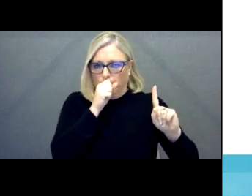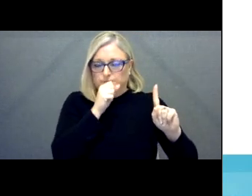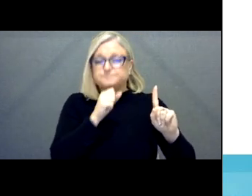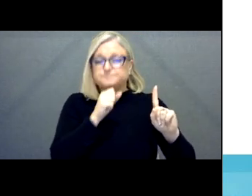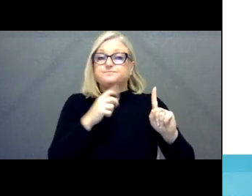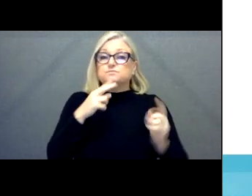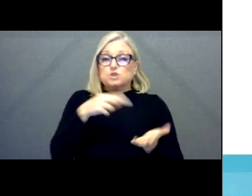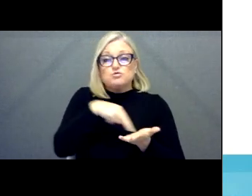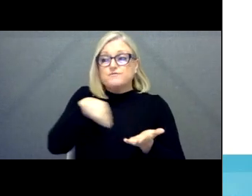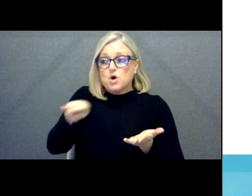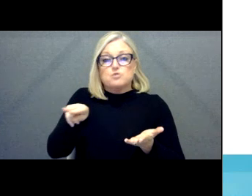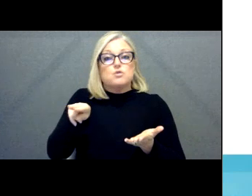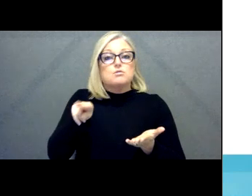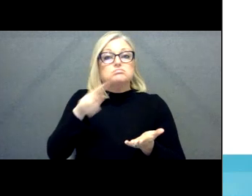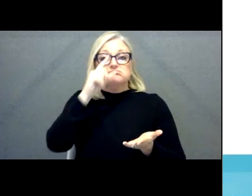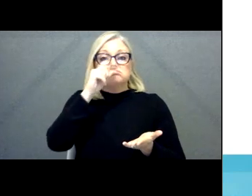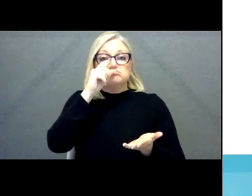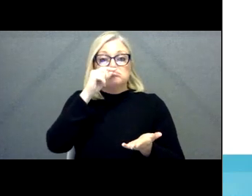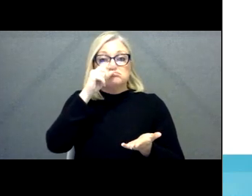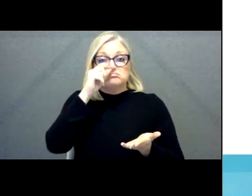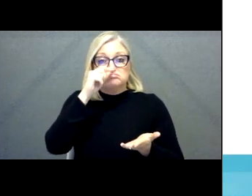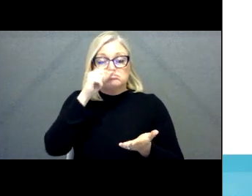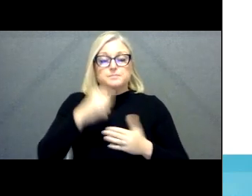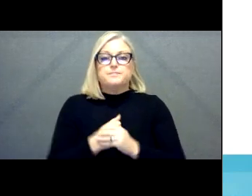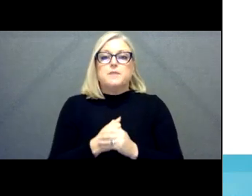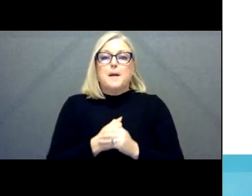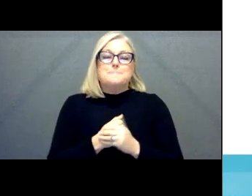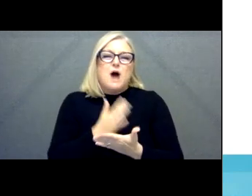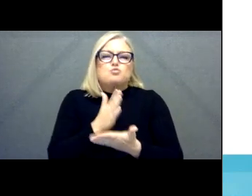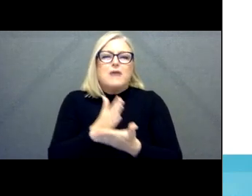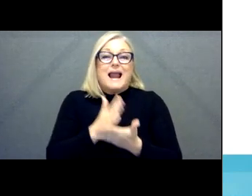a number of people including that but obviously ultimately you'll see the bottom sentence there